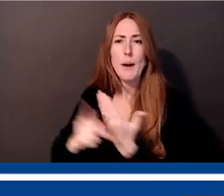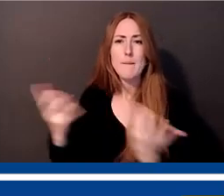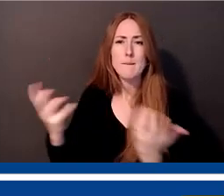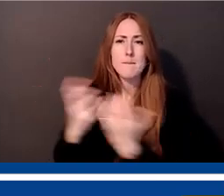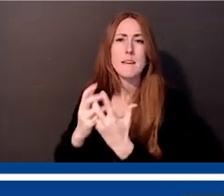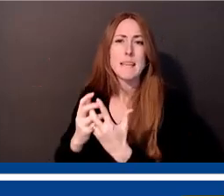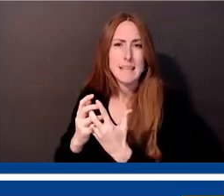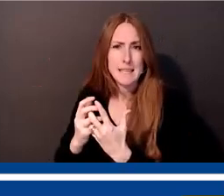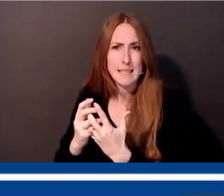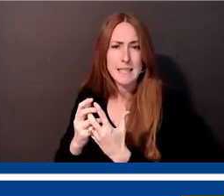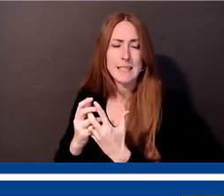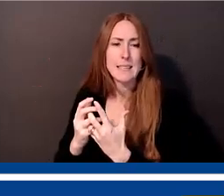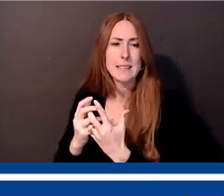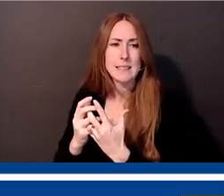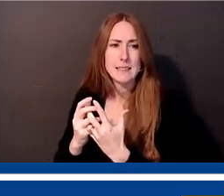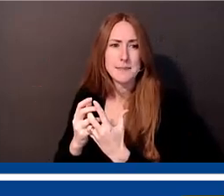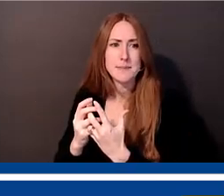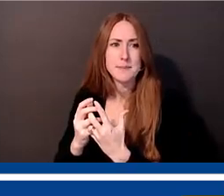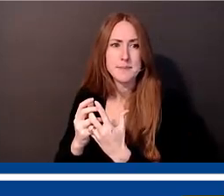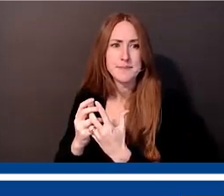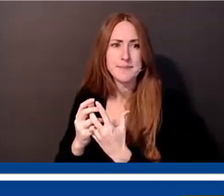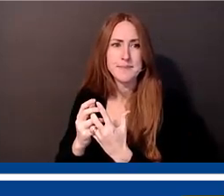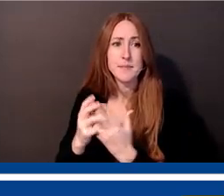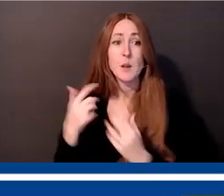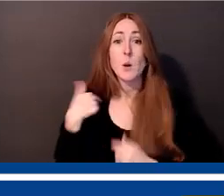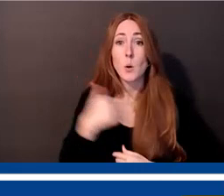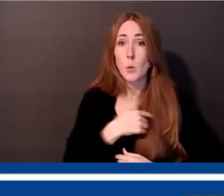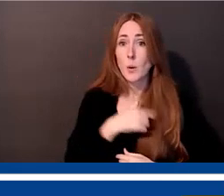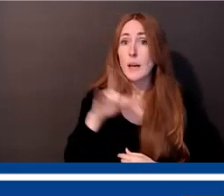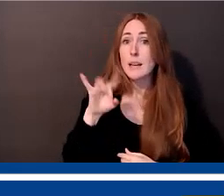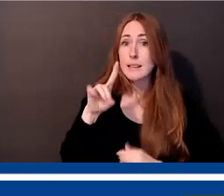So we tried to prioritize educational meetings